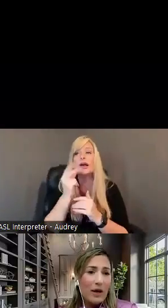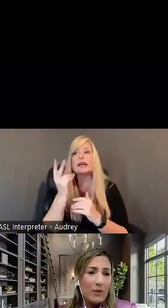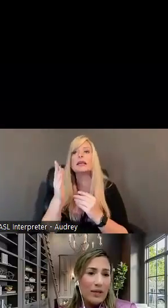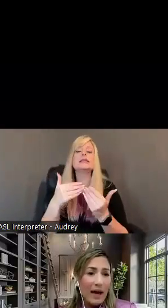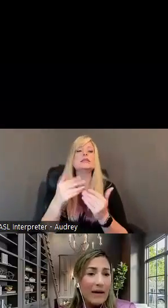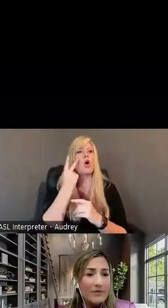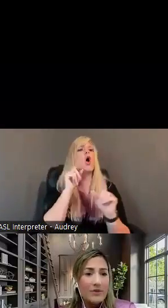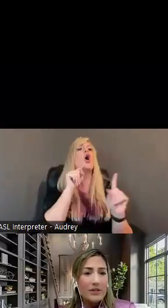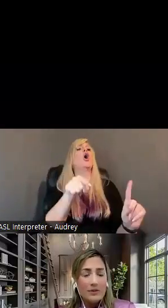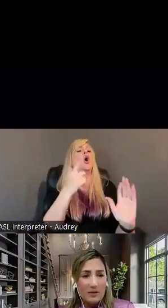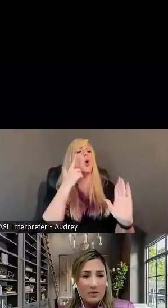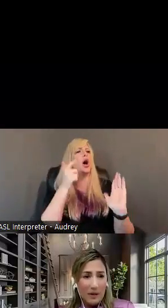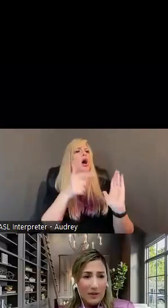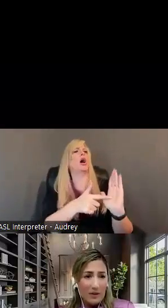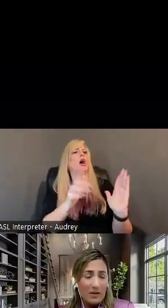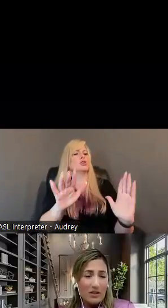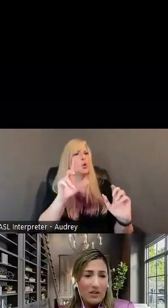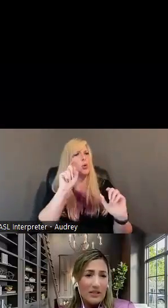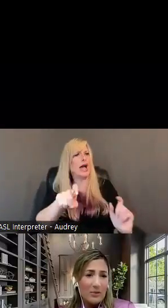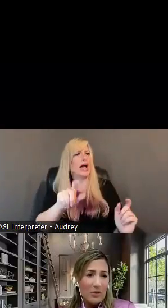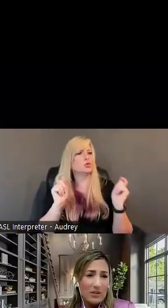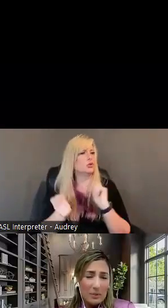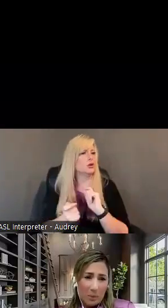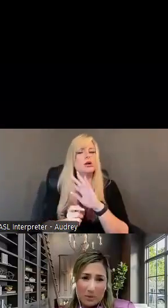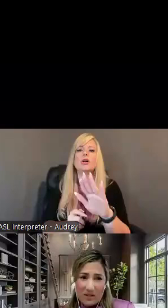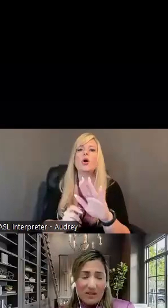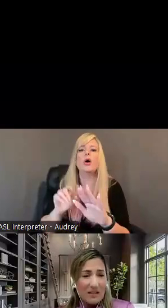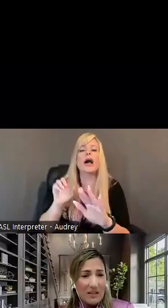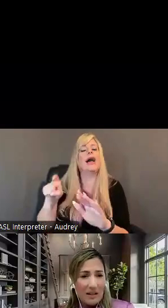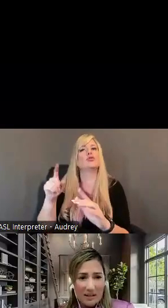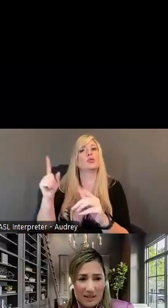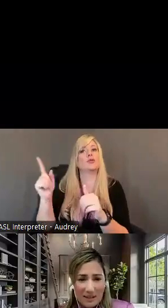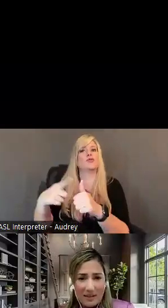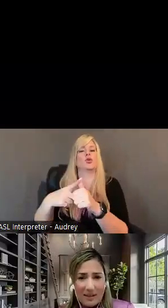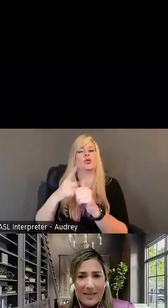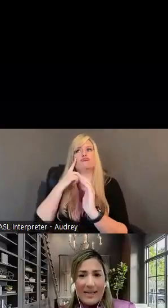out, we have to use different methodologies in order to be able to see the unseen.